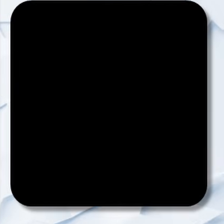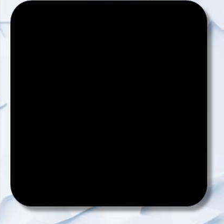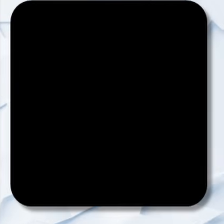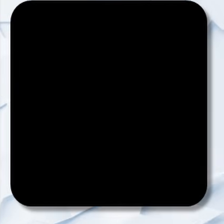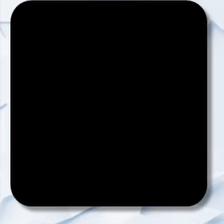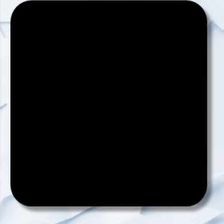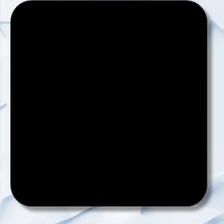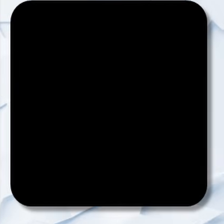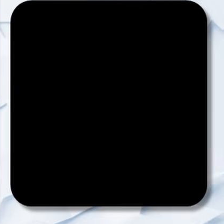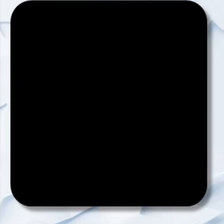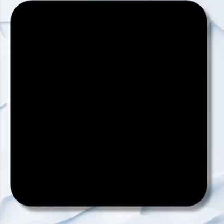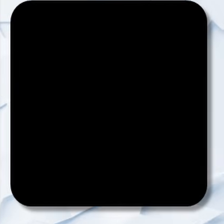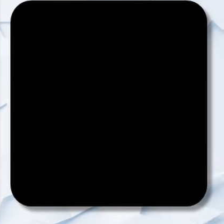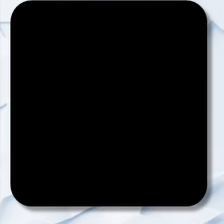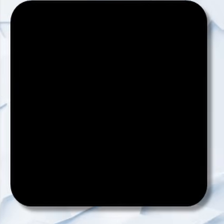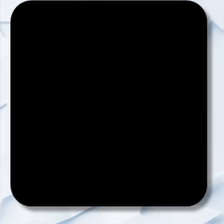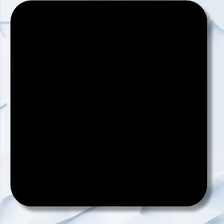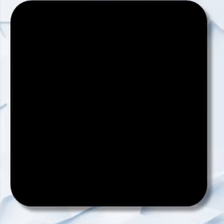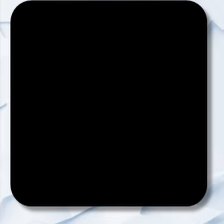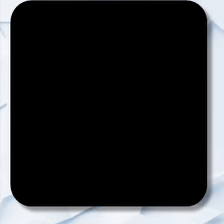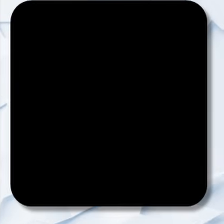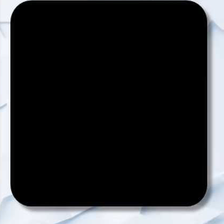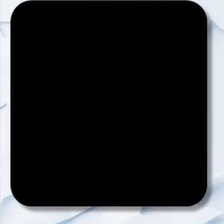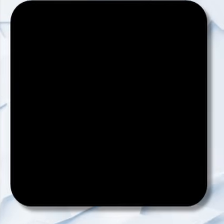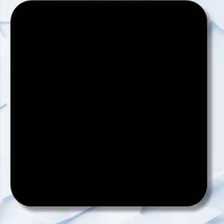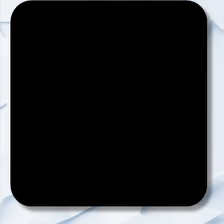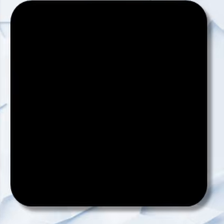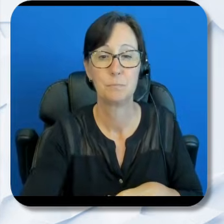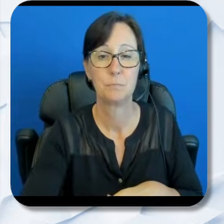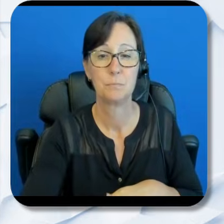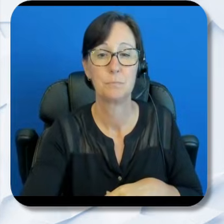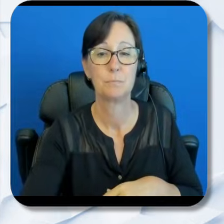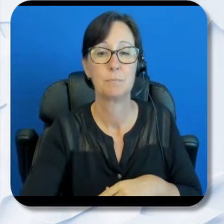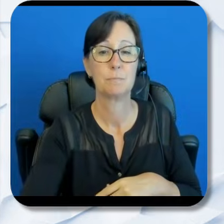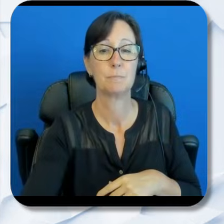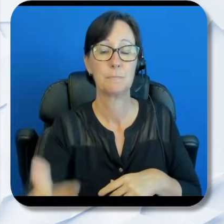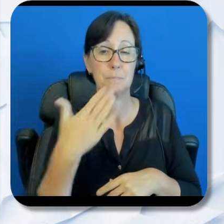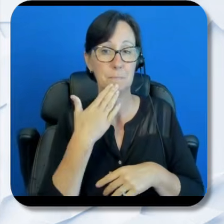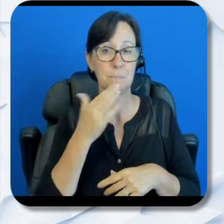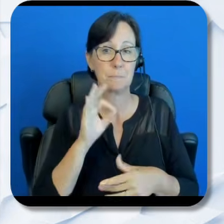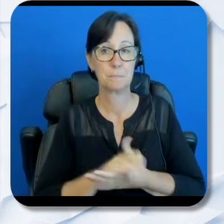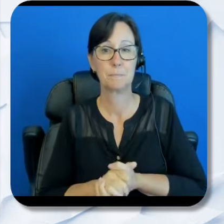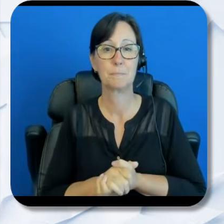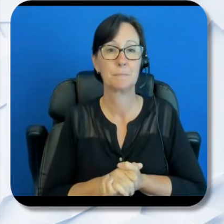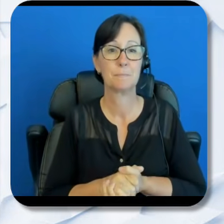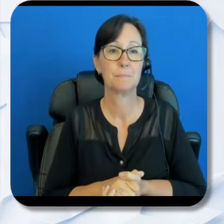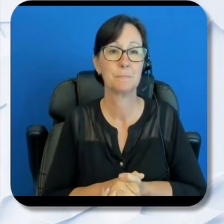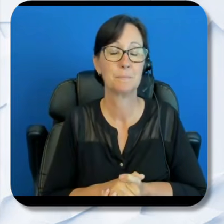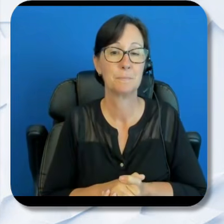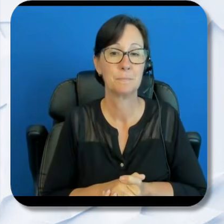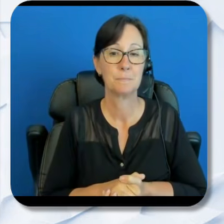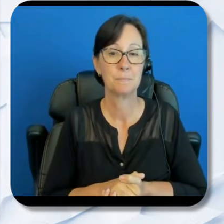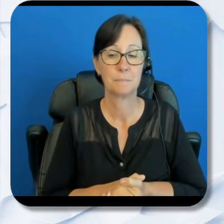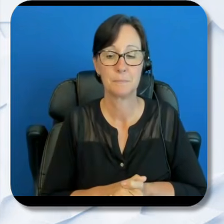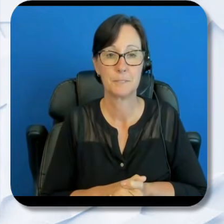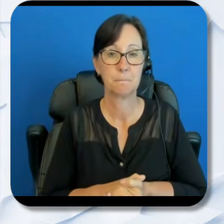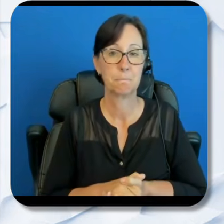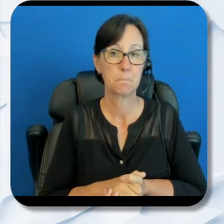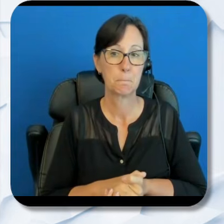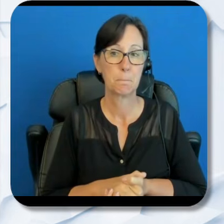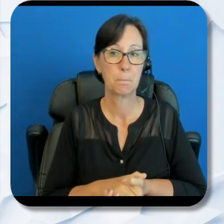and just make sure you turn up your volume as we play the video. Thank you.